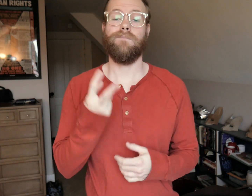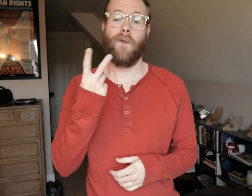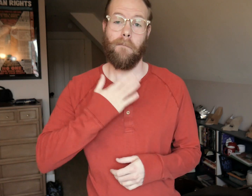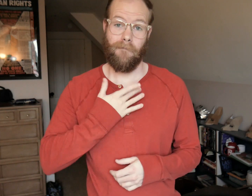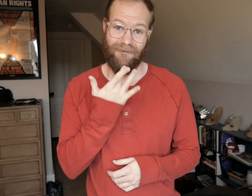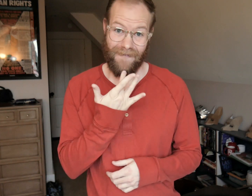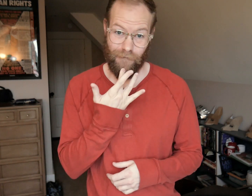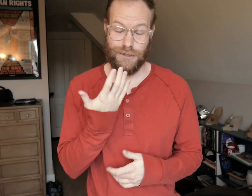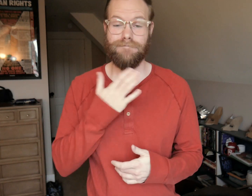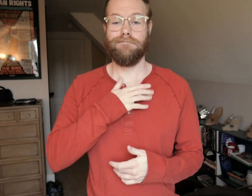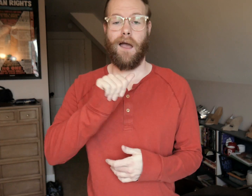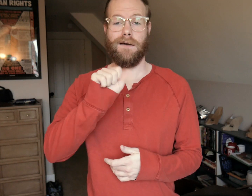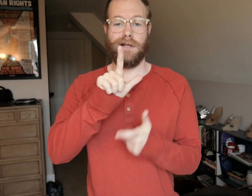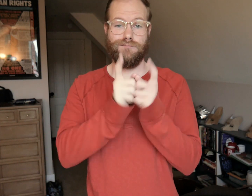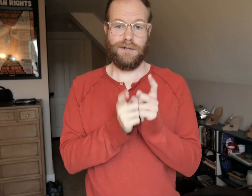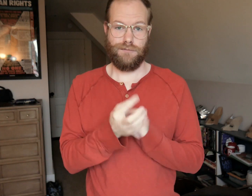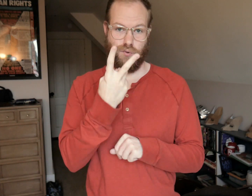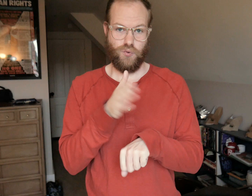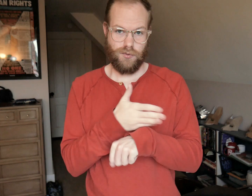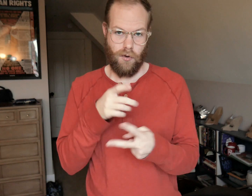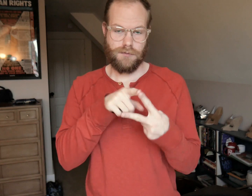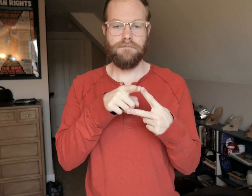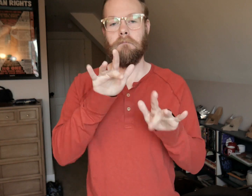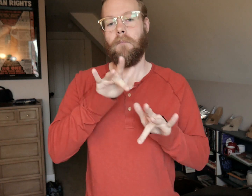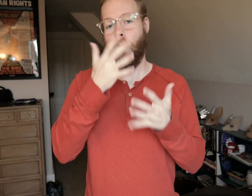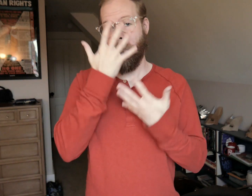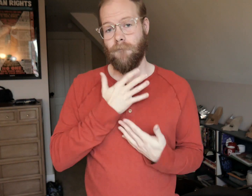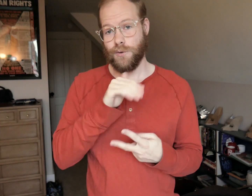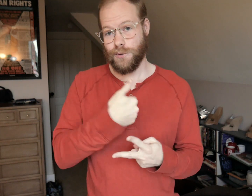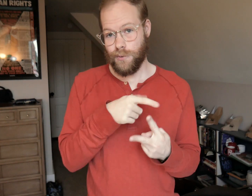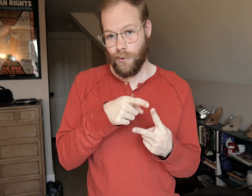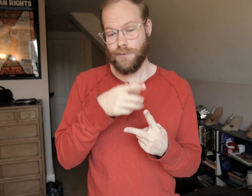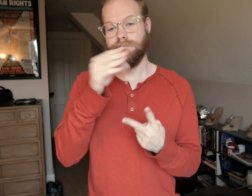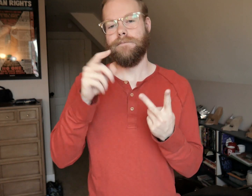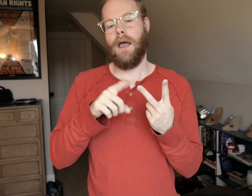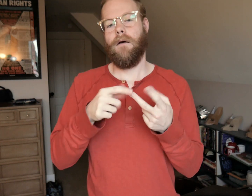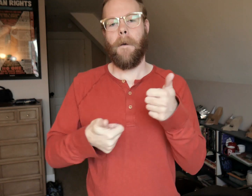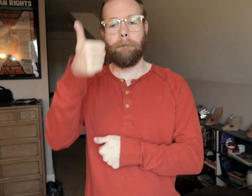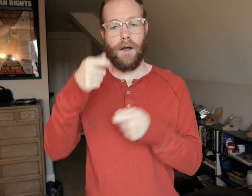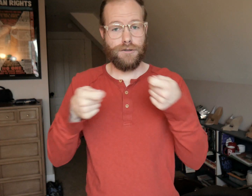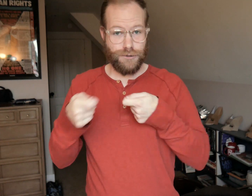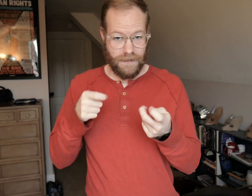A couple of my favorites are my ASL translations of two songs, Poor Unfortunate Souls and Commander in Chief.